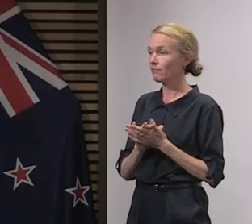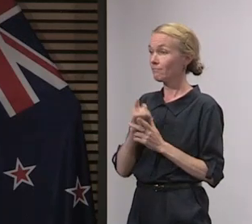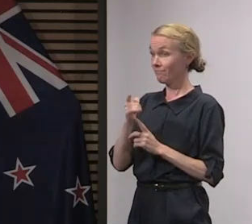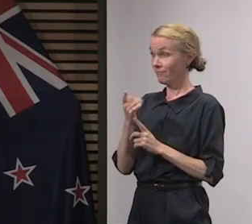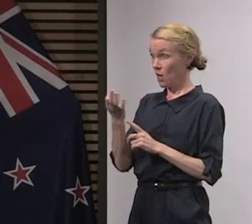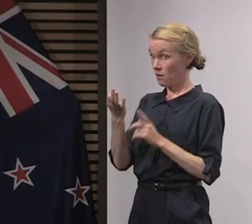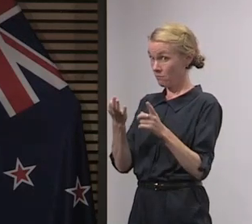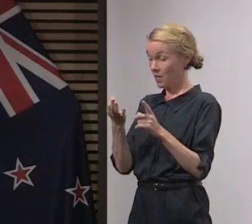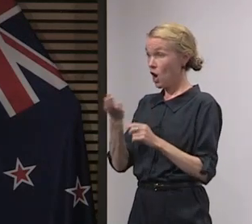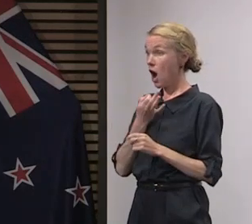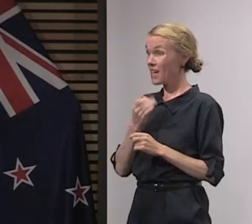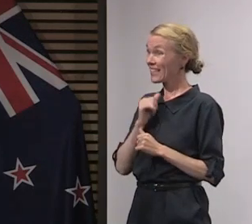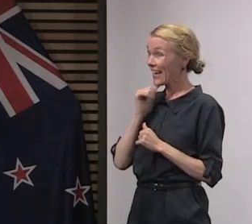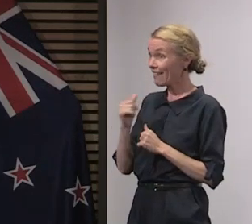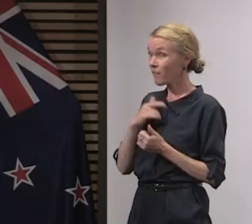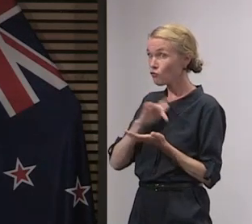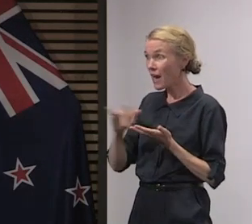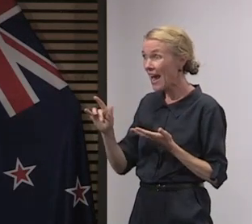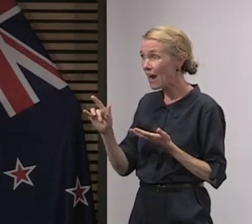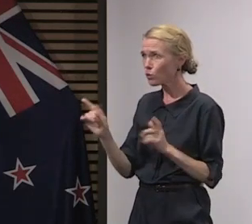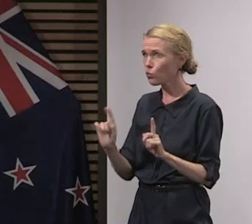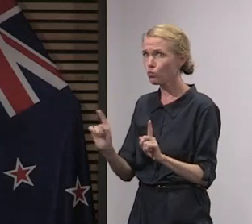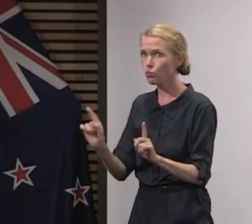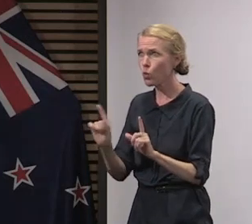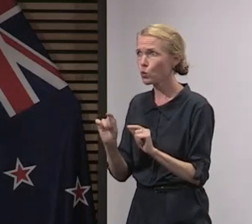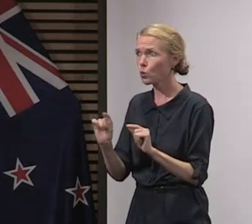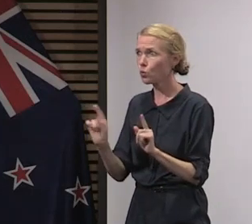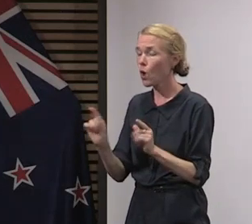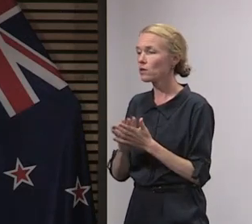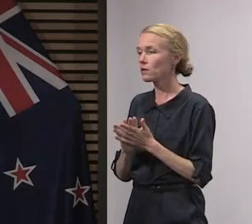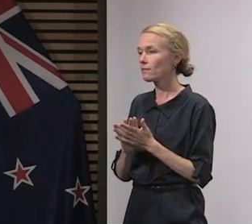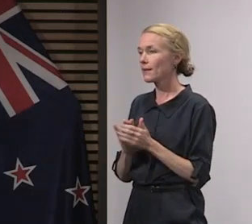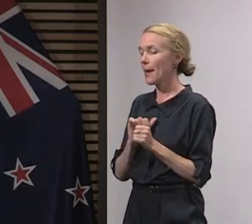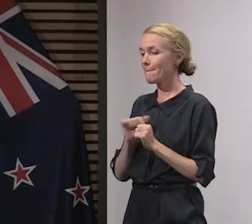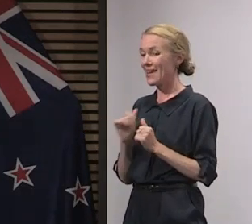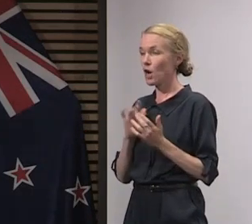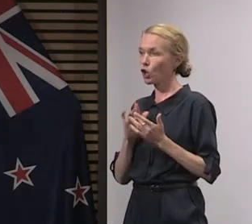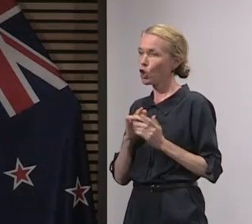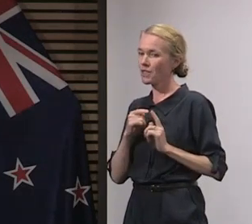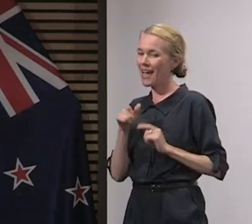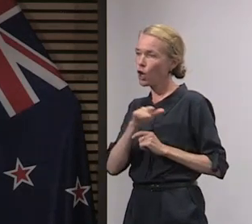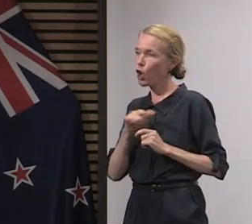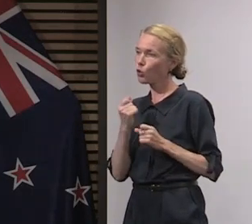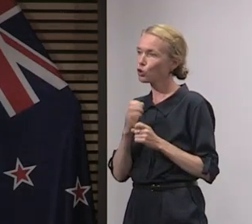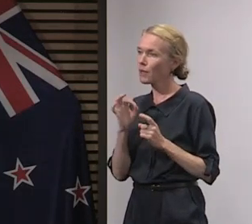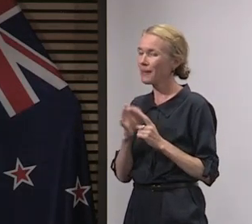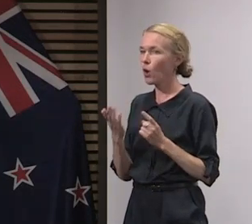supply changes via the DHB and directly with other suppliers. If they have run out what should they be doing? Is